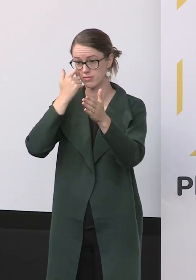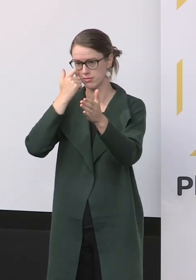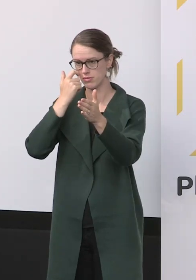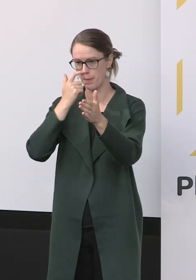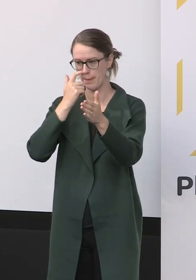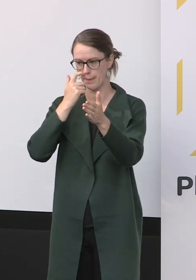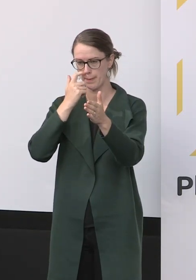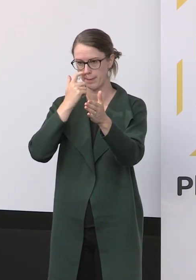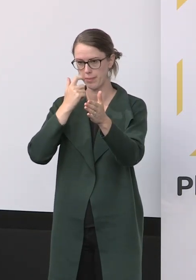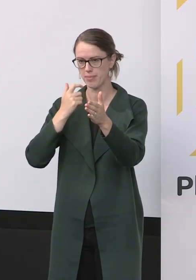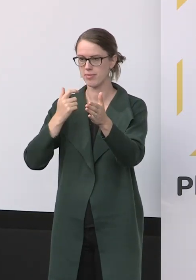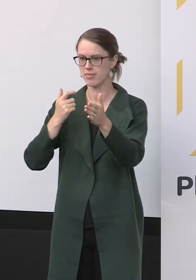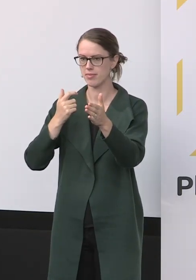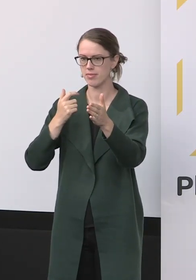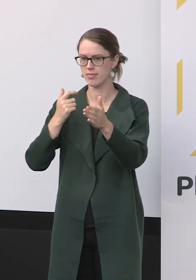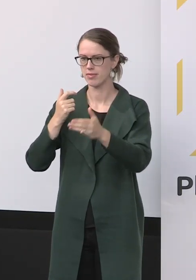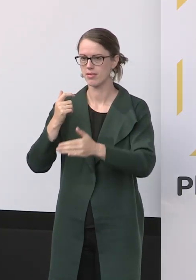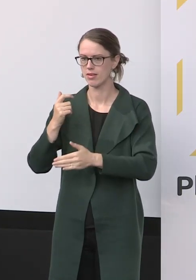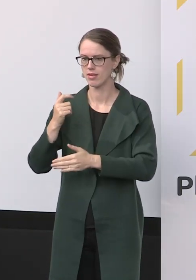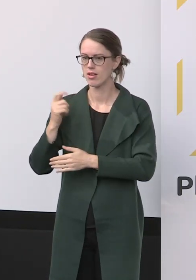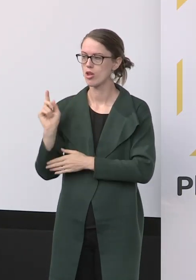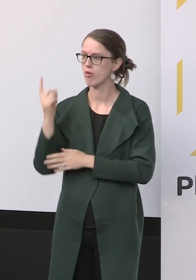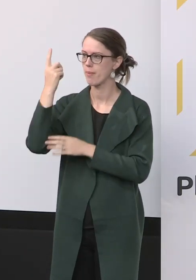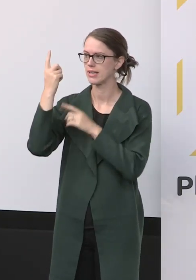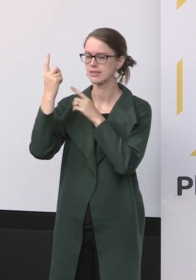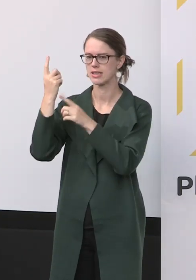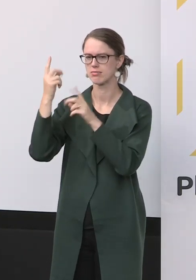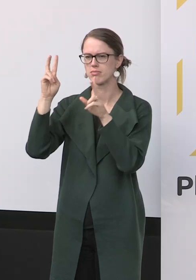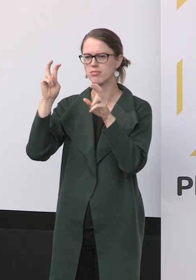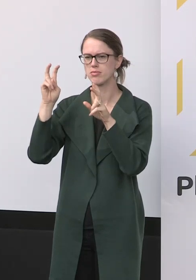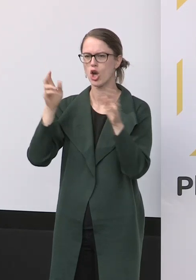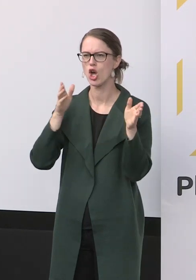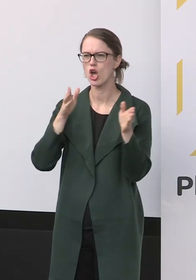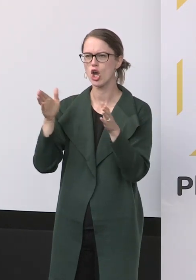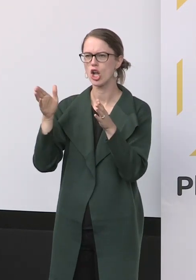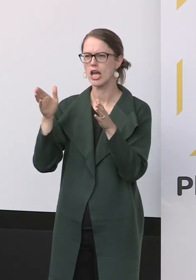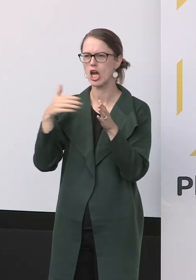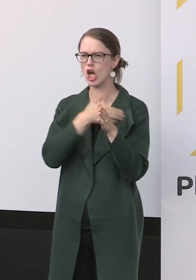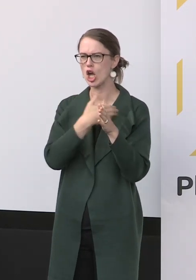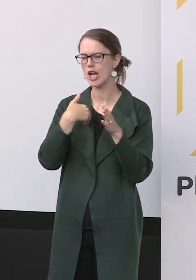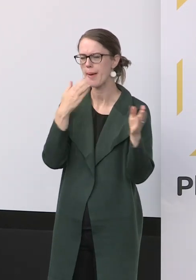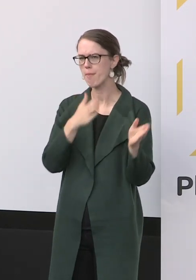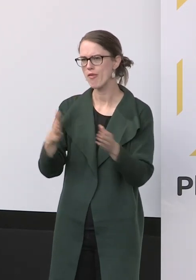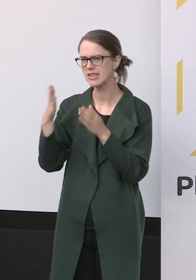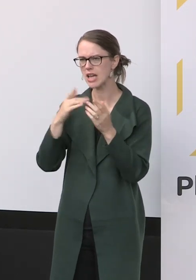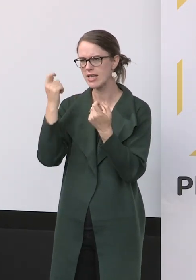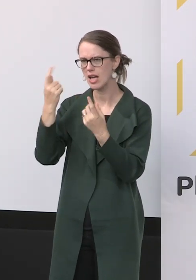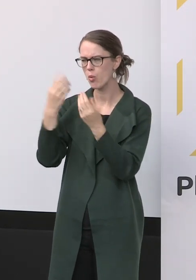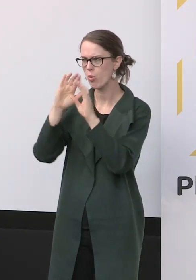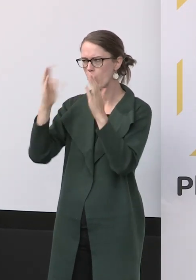person may have been infected. I'm interested to know what feedback the Ministry of Health got from the Prime